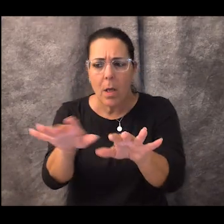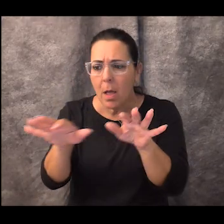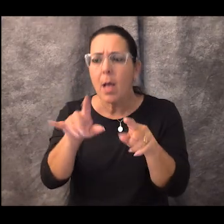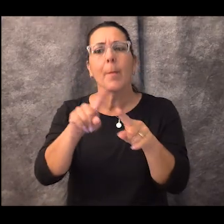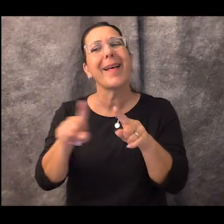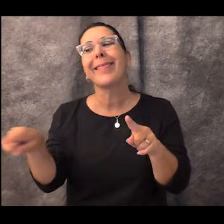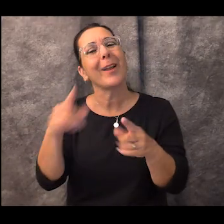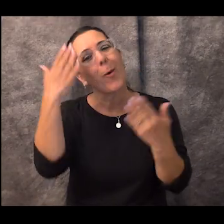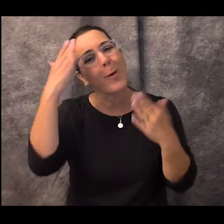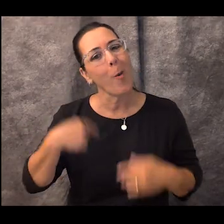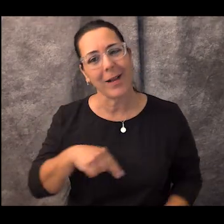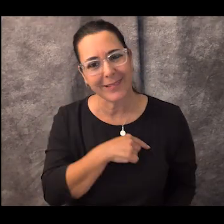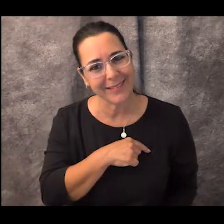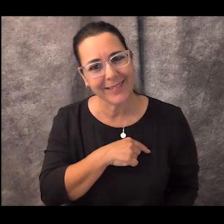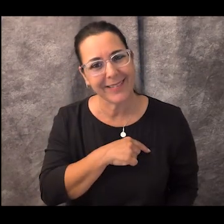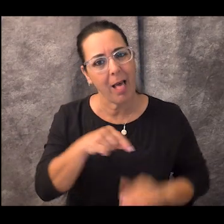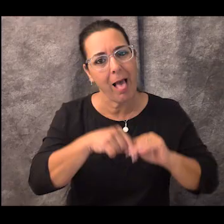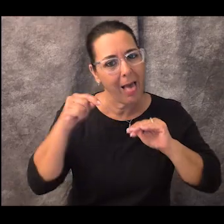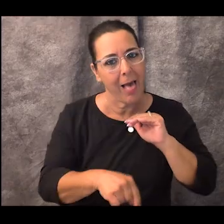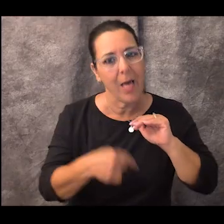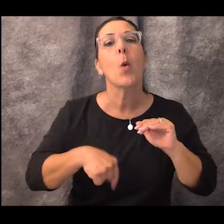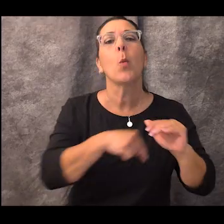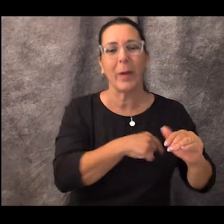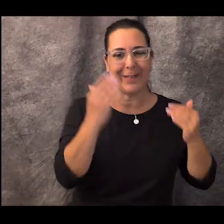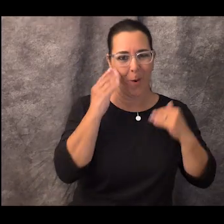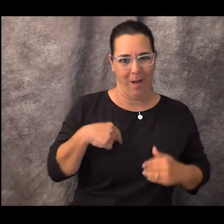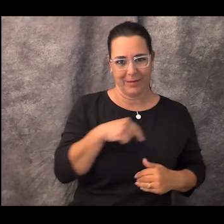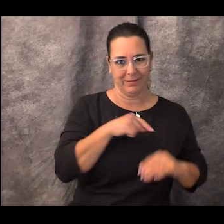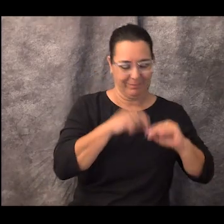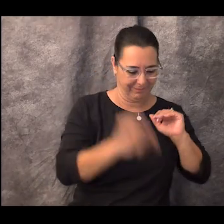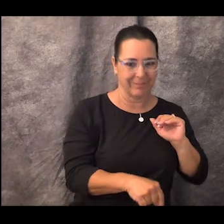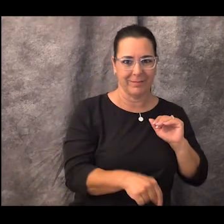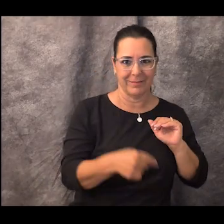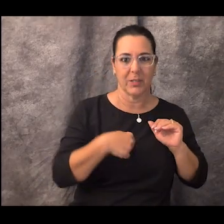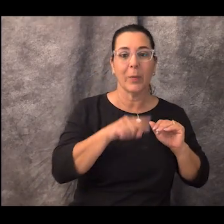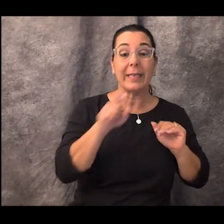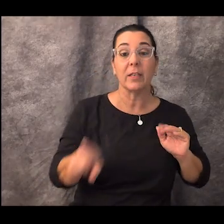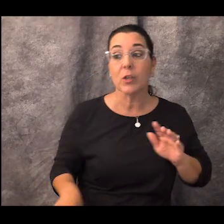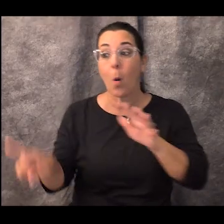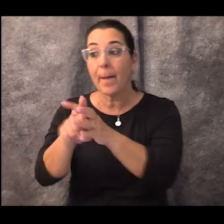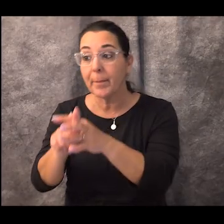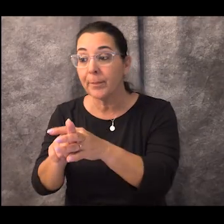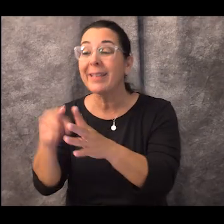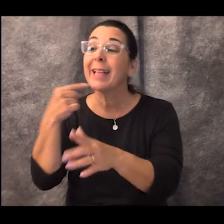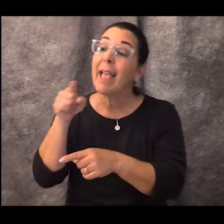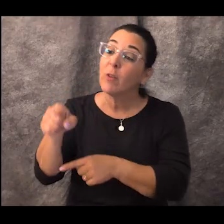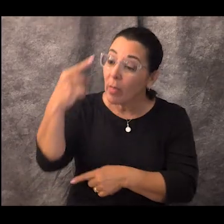And so we we have to show up in those spaces and say, have you thought about this and this and that and the other thing